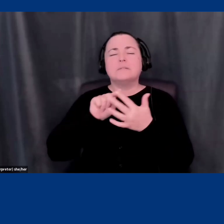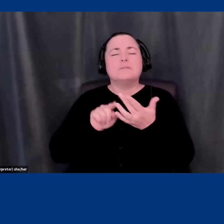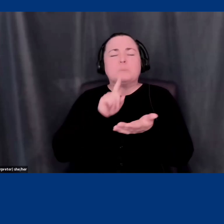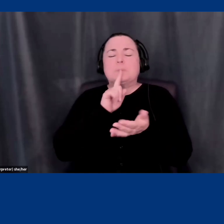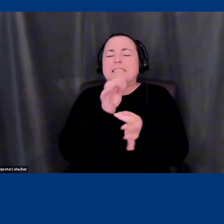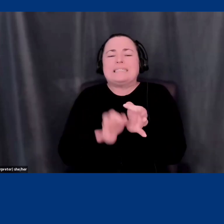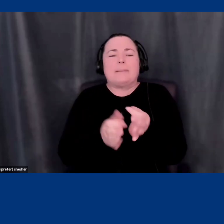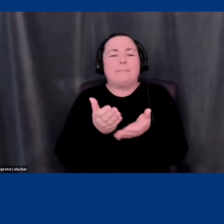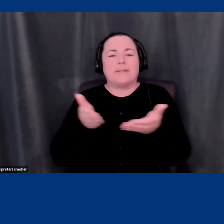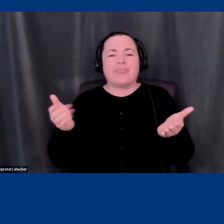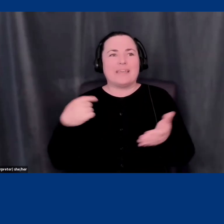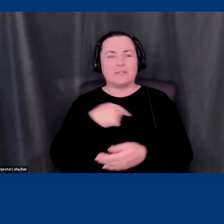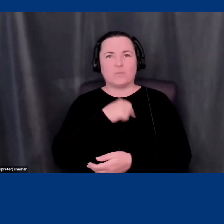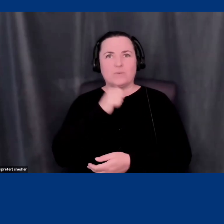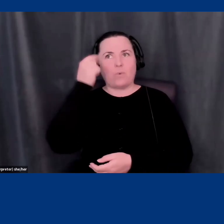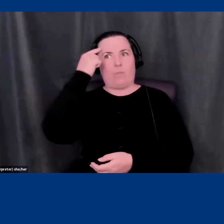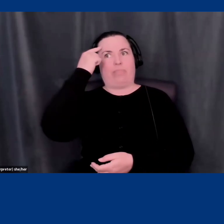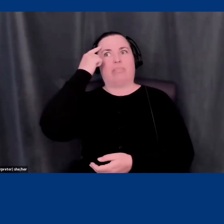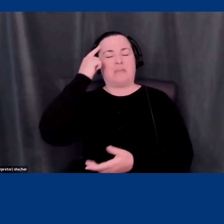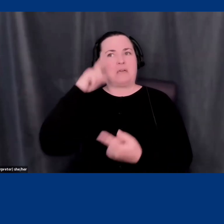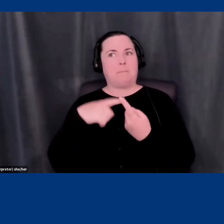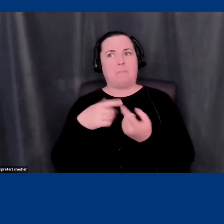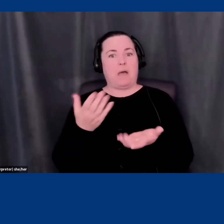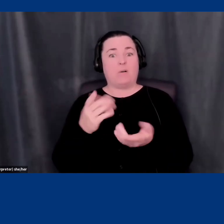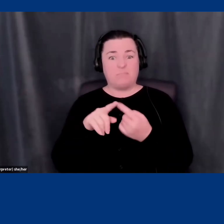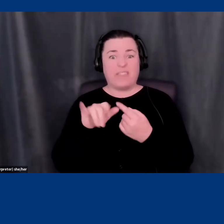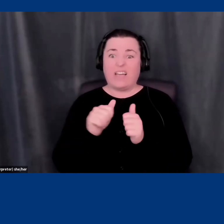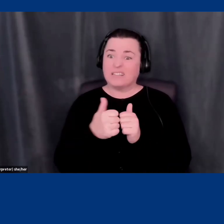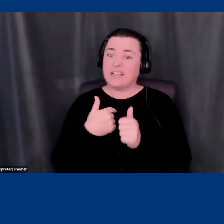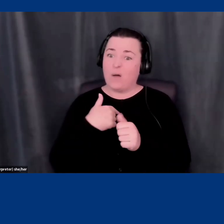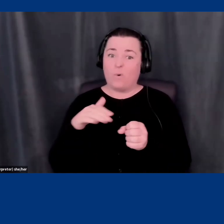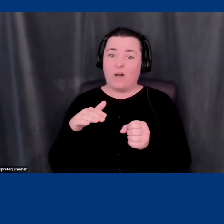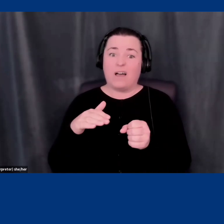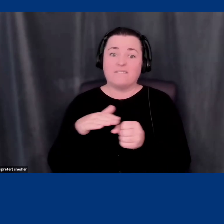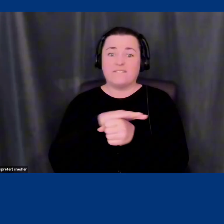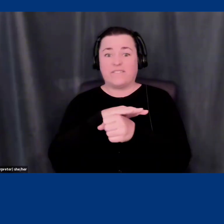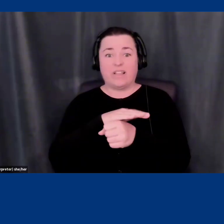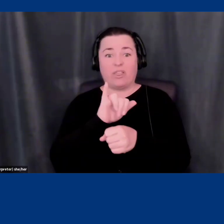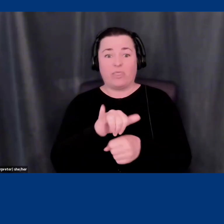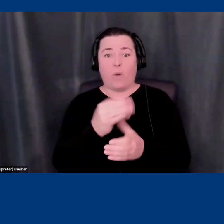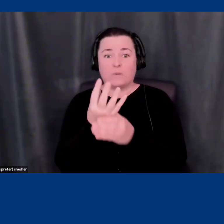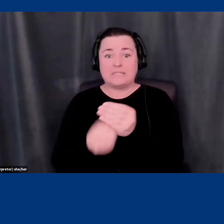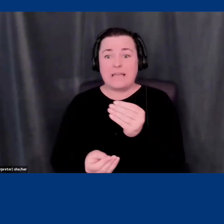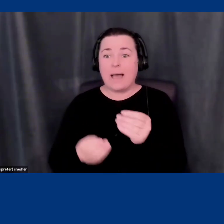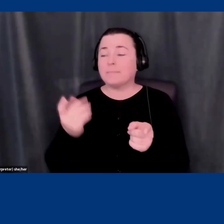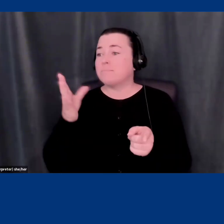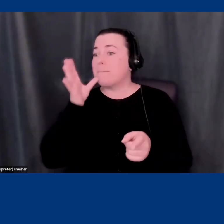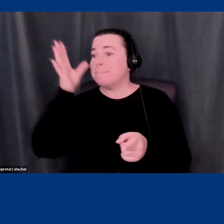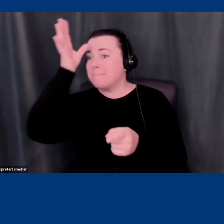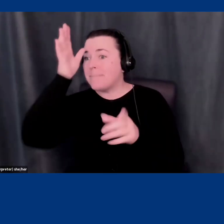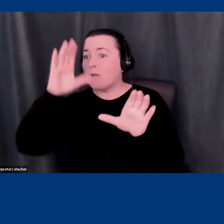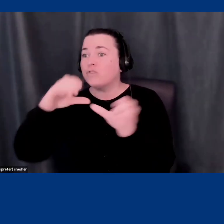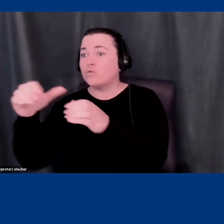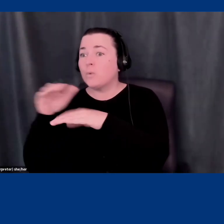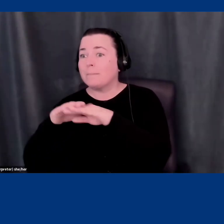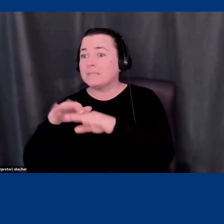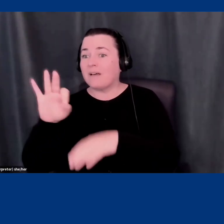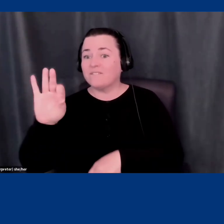And that's how I've filled a lot of gaps is connecting folks to parent groups on Facebook. So they have other parents with similar